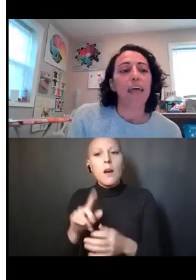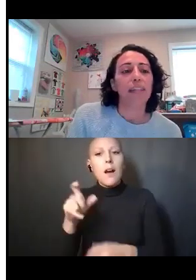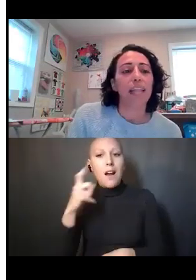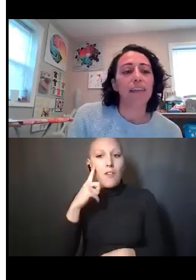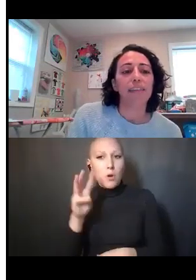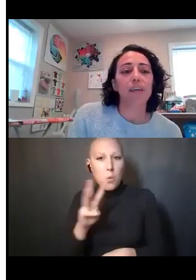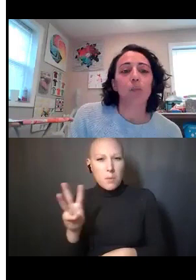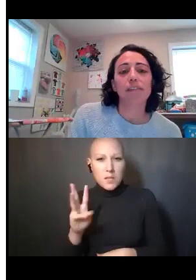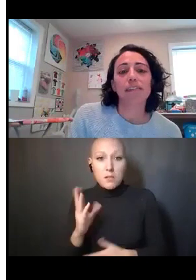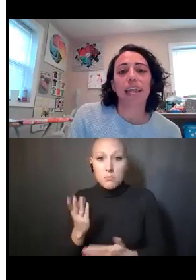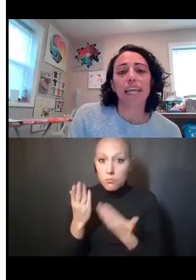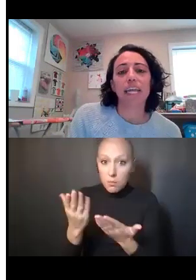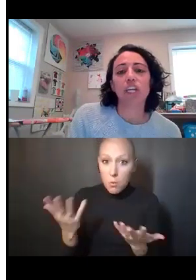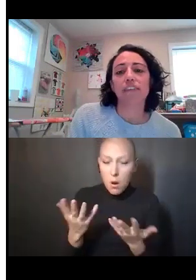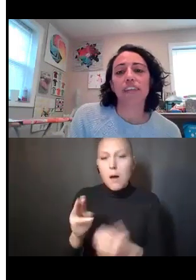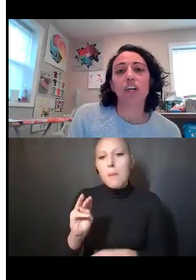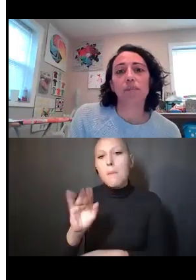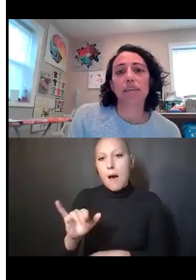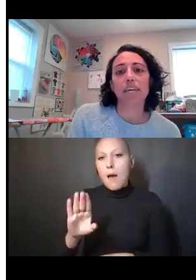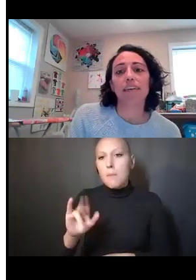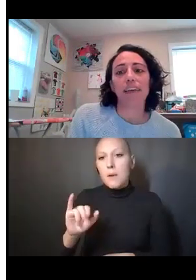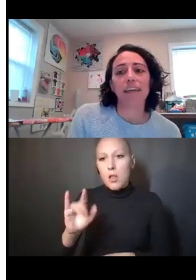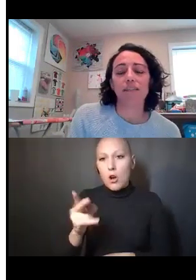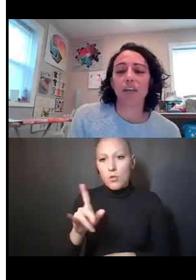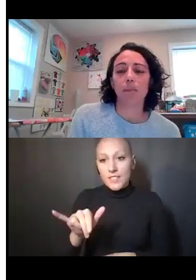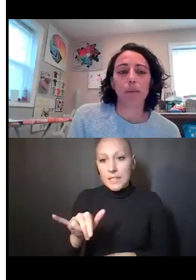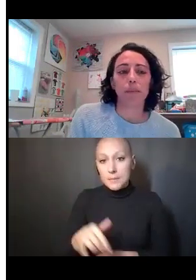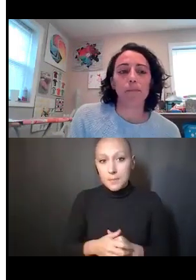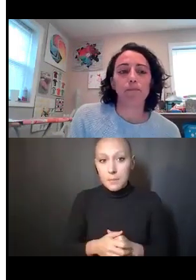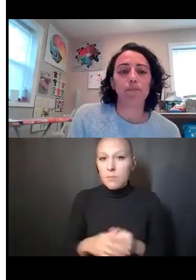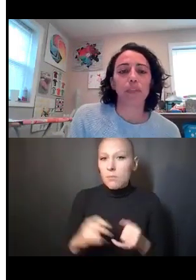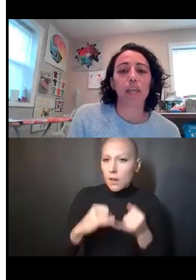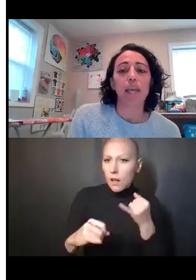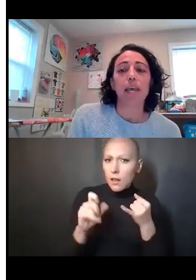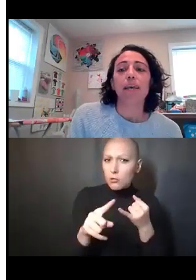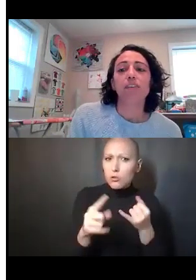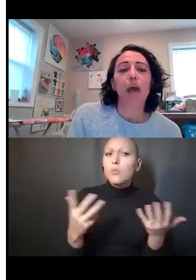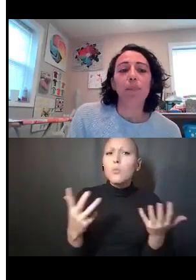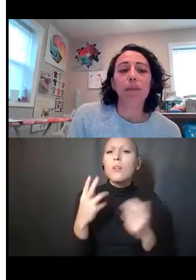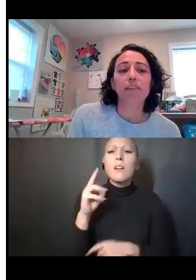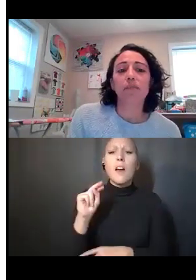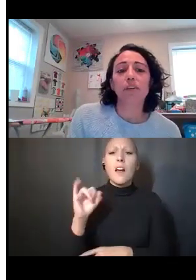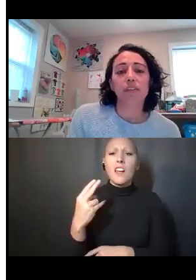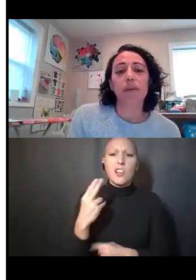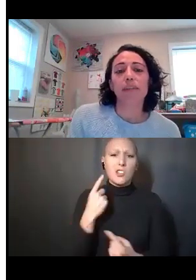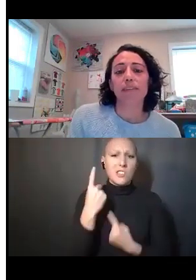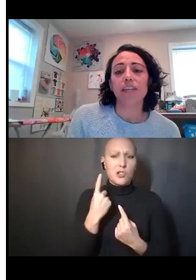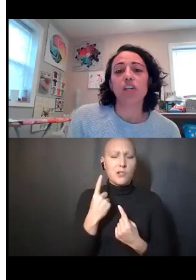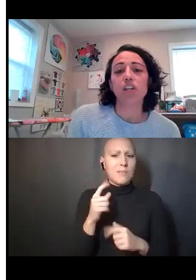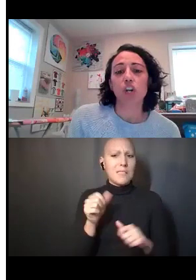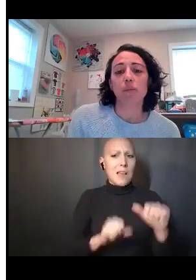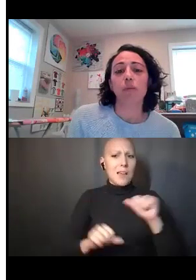And then, lastly, what does NIH consider to be a scientific appointment? So applicants and recipients need to determine